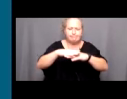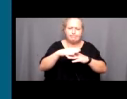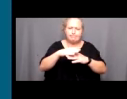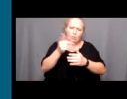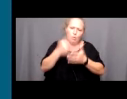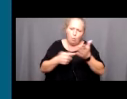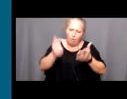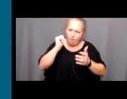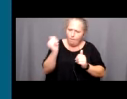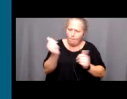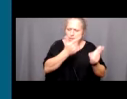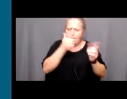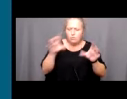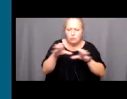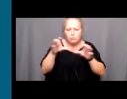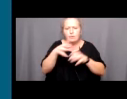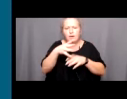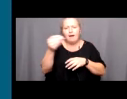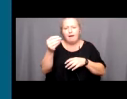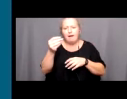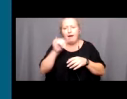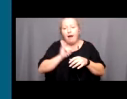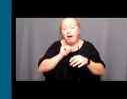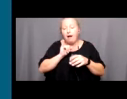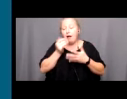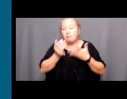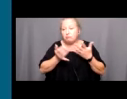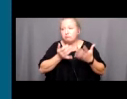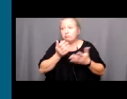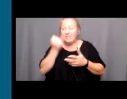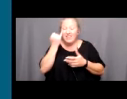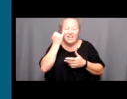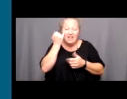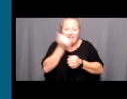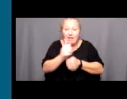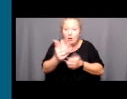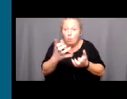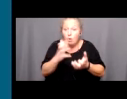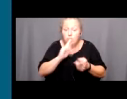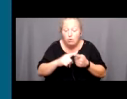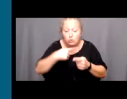doing, and if anyone wants to talk to us about our work, I invite you to